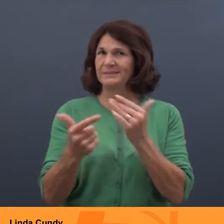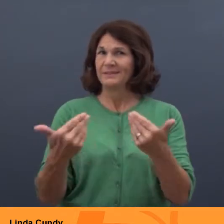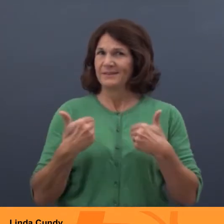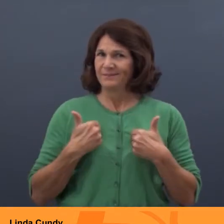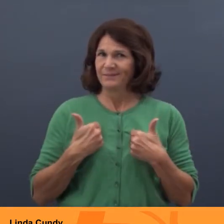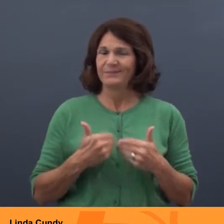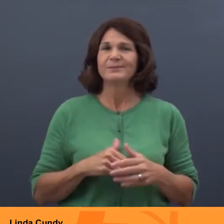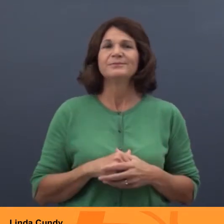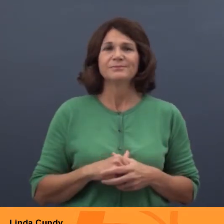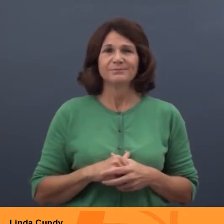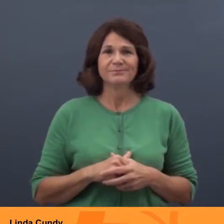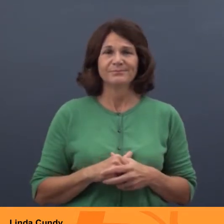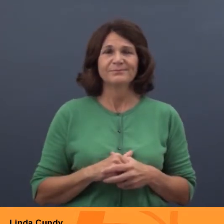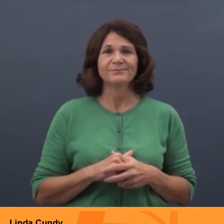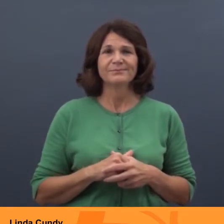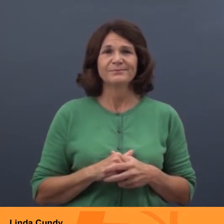student should have the following skills: